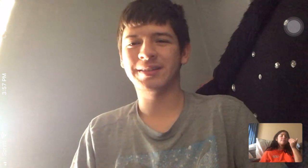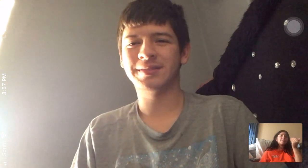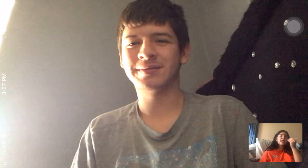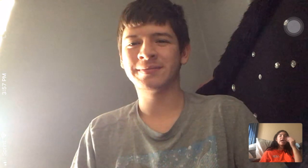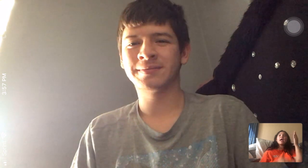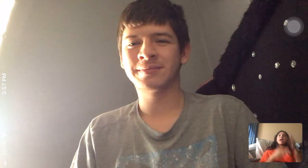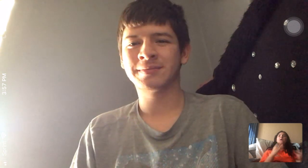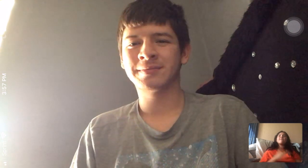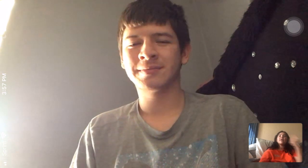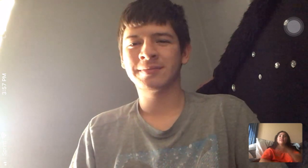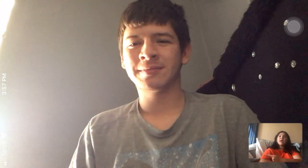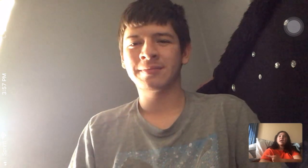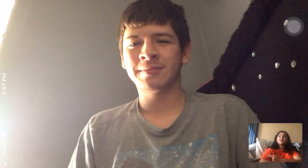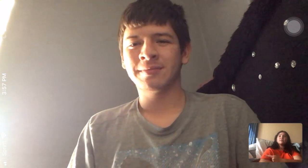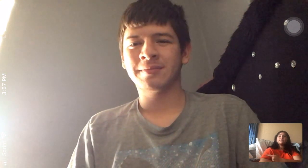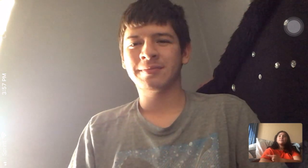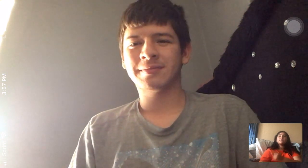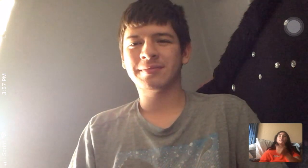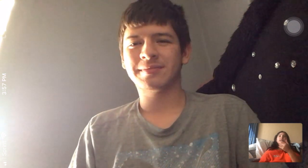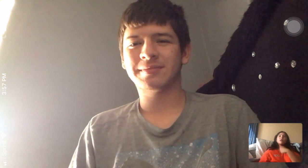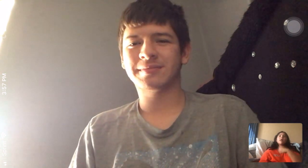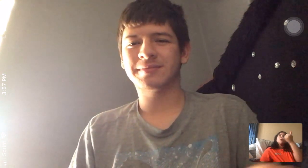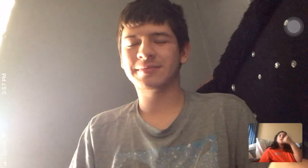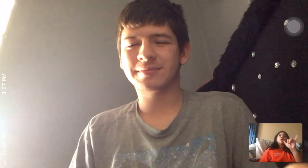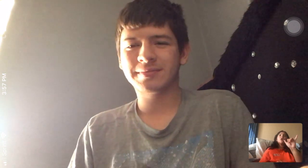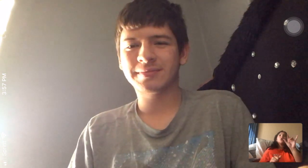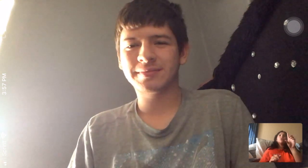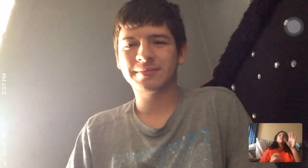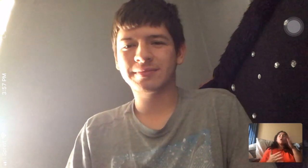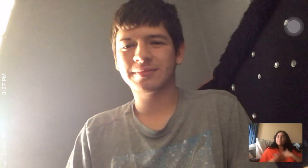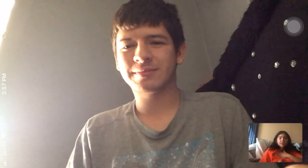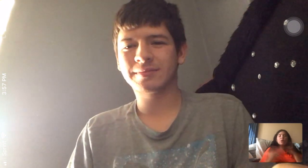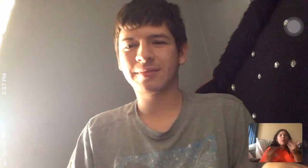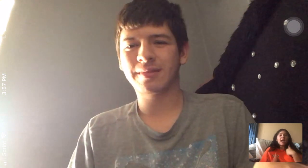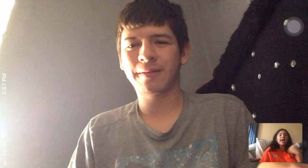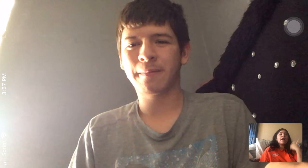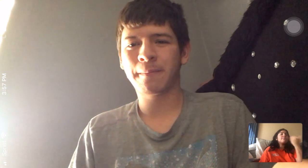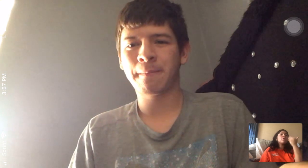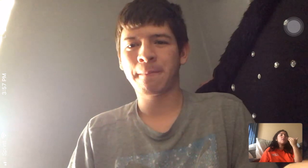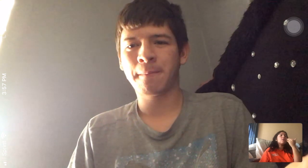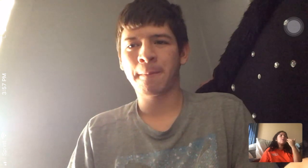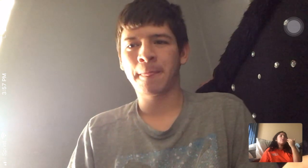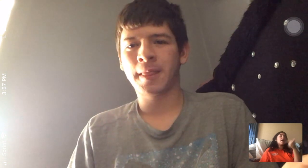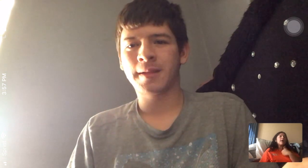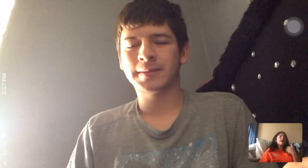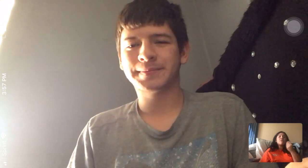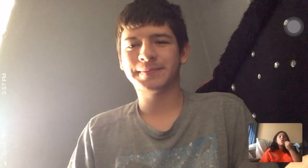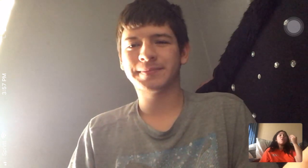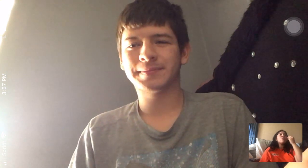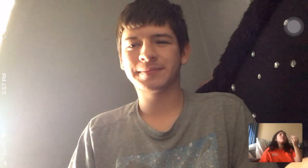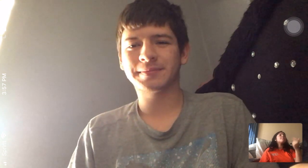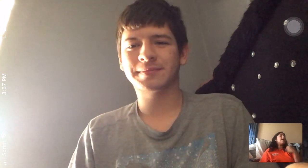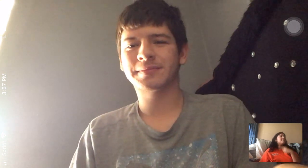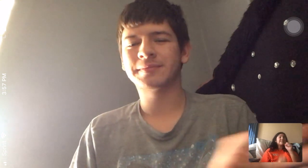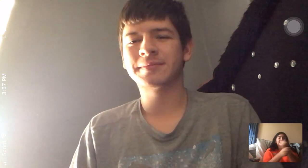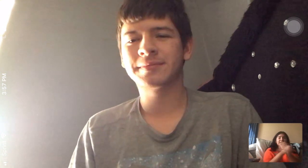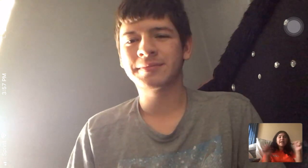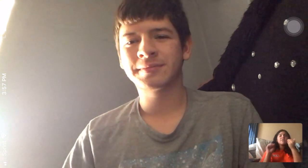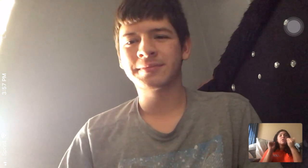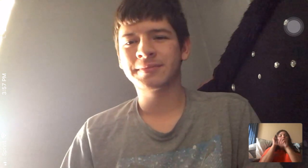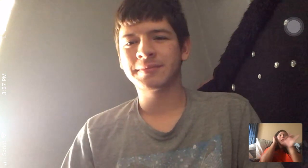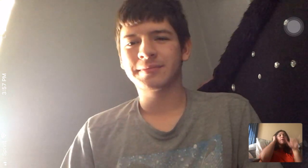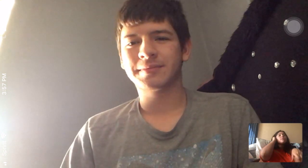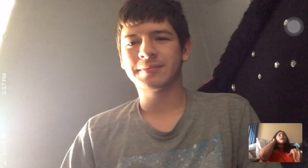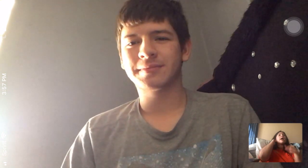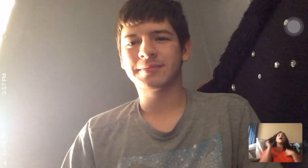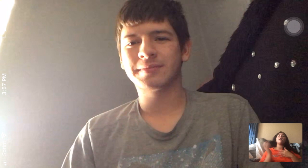But at the end of the day, I still appreciate what I have now. I have a home and I am safe.